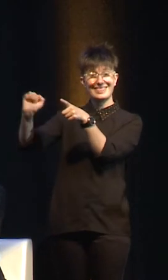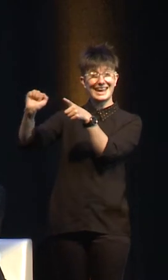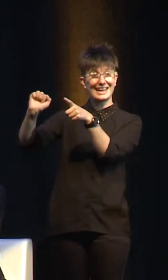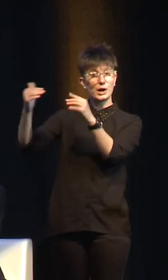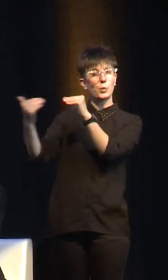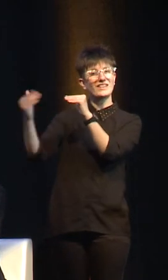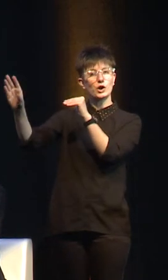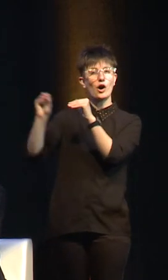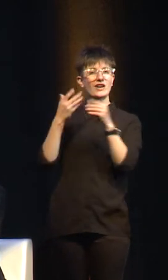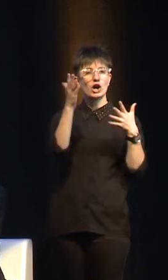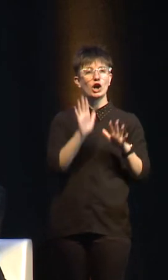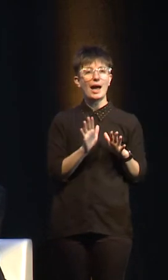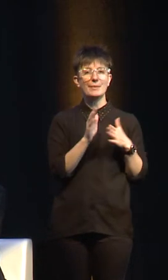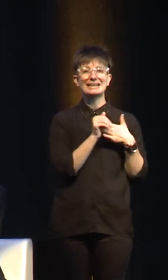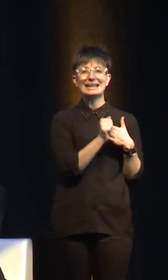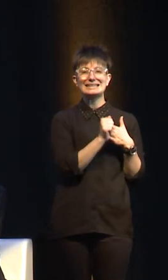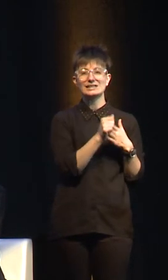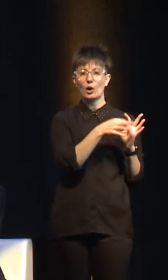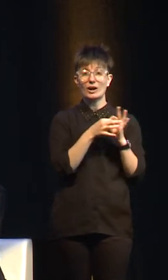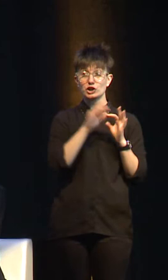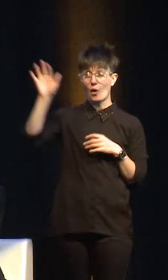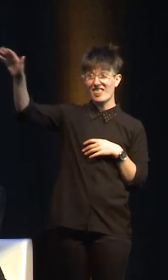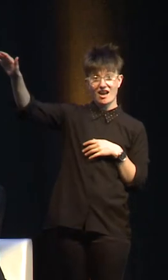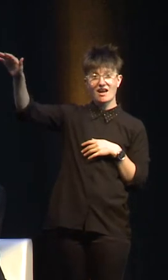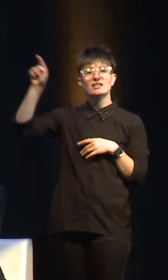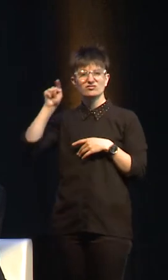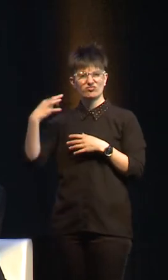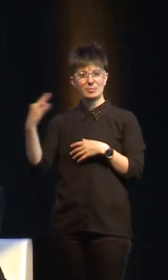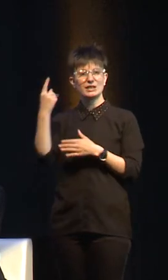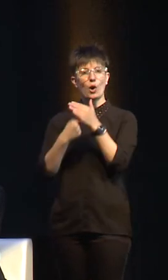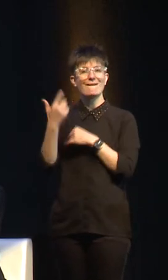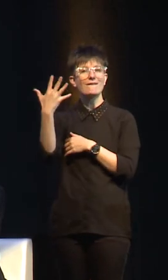there represents 5% of their emissions right? As a proportion of their economy their leading